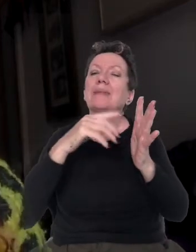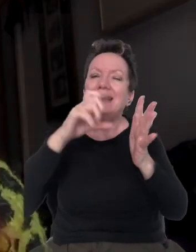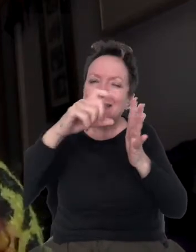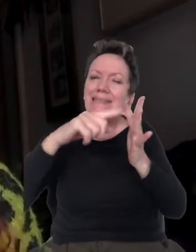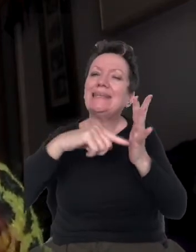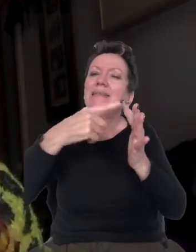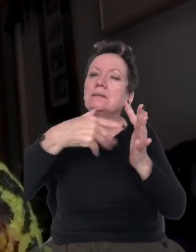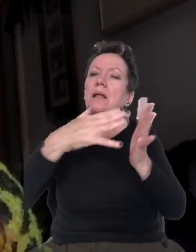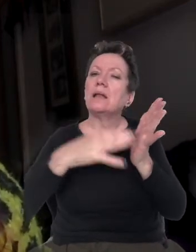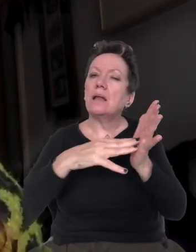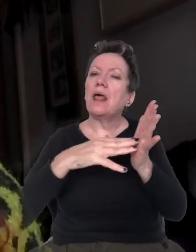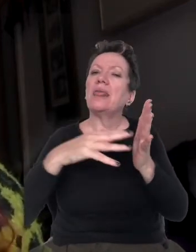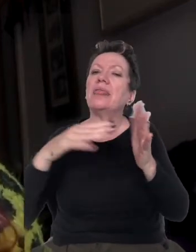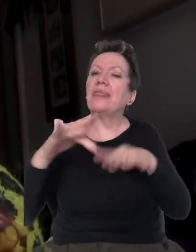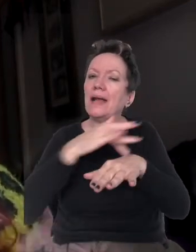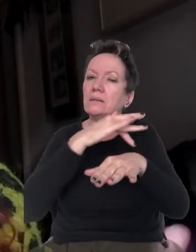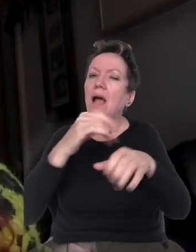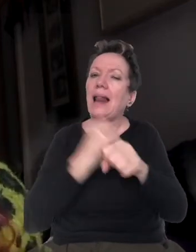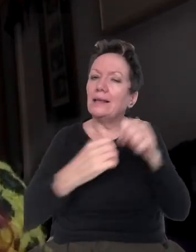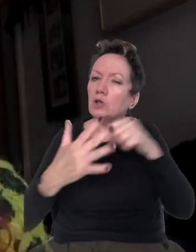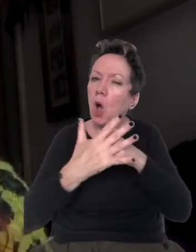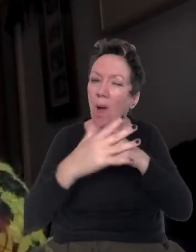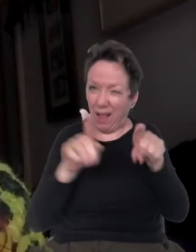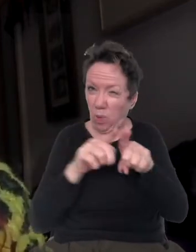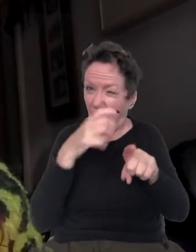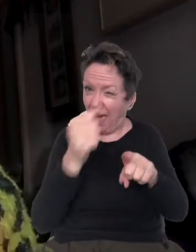some resources, so we're just kind of talking about things that we could share.